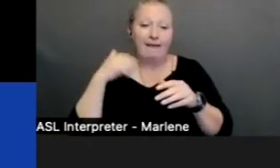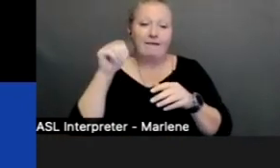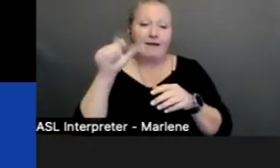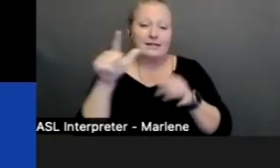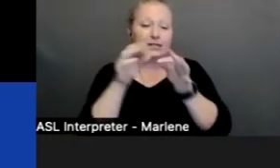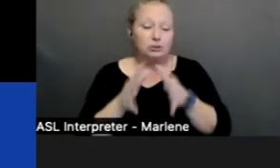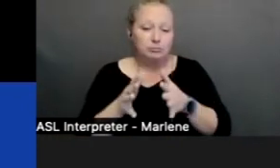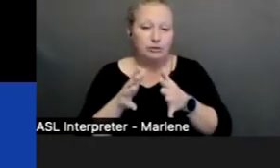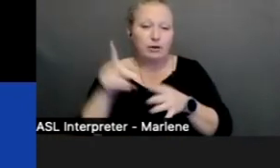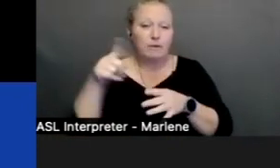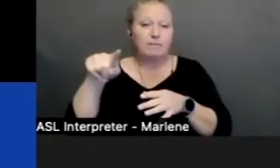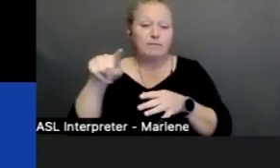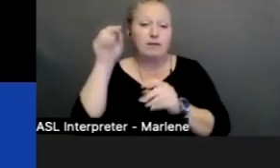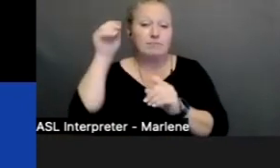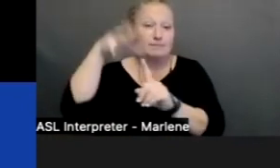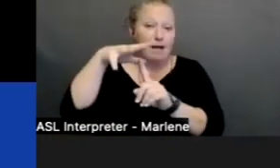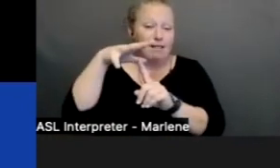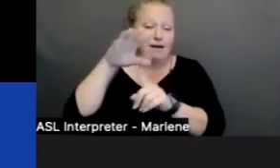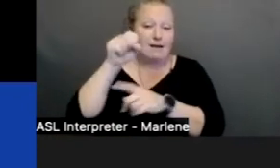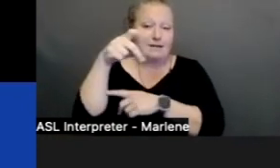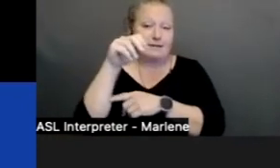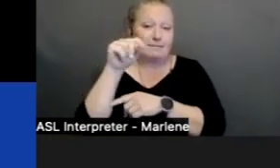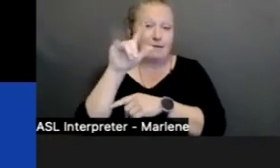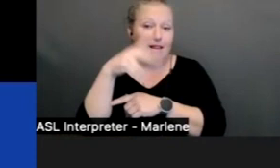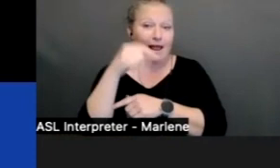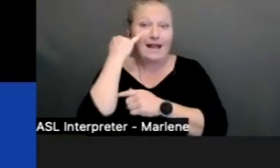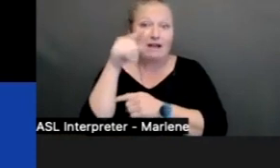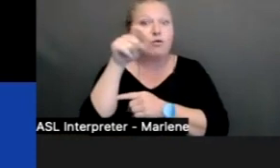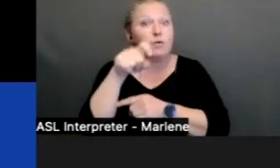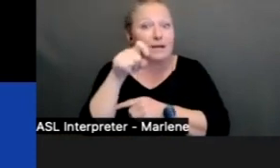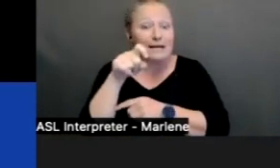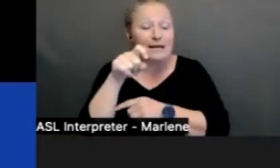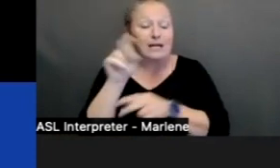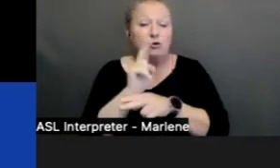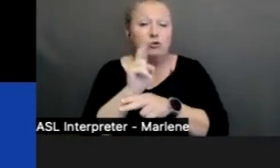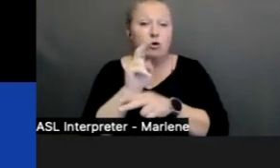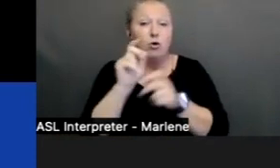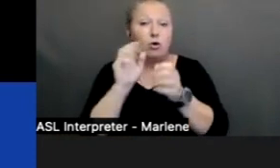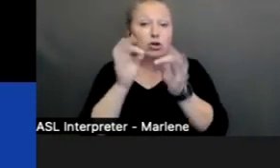interpreters, they are spotlighted. So if you do need this functionality, please ensure that you